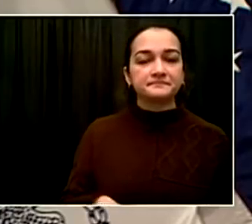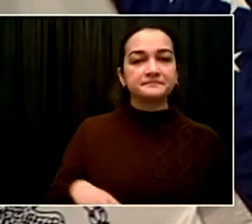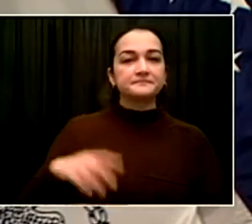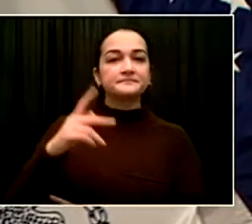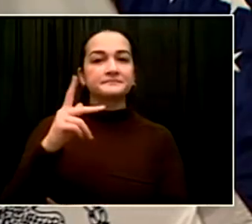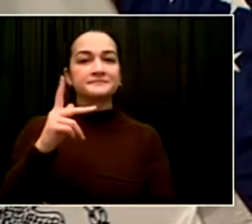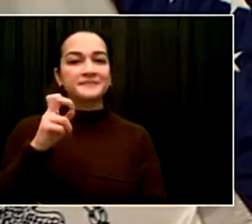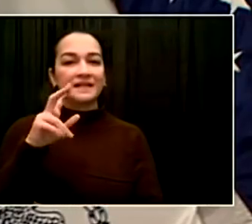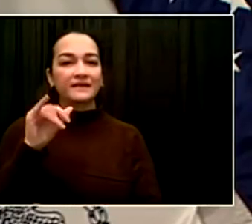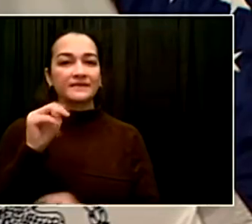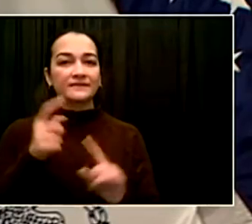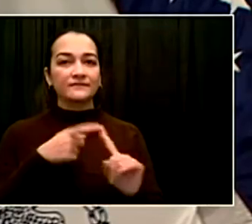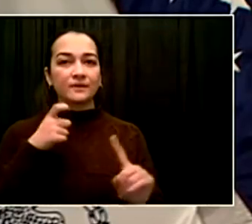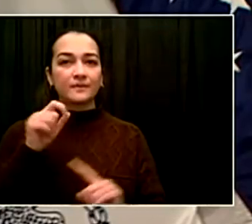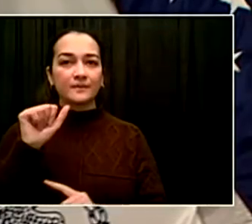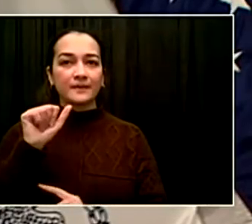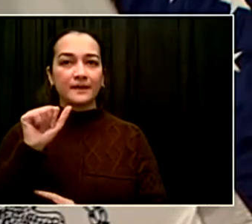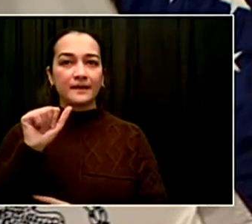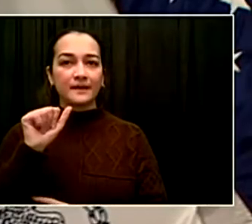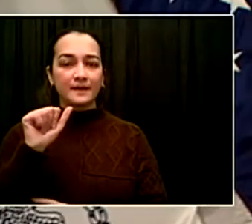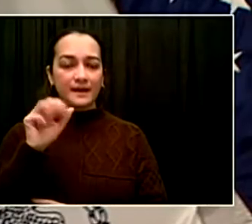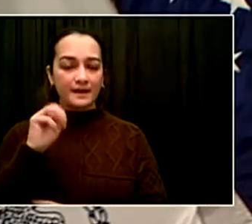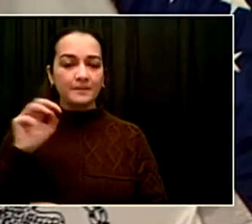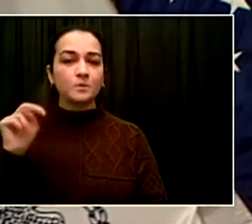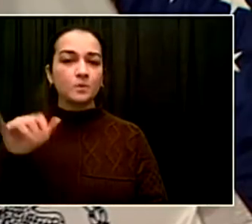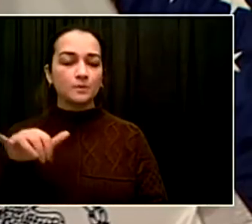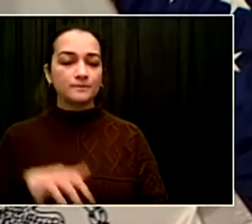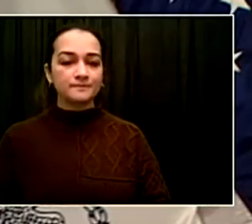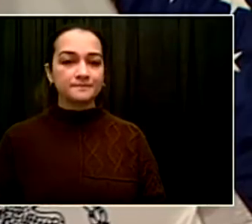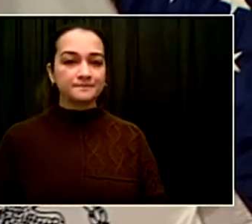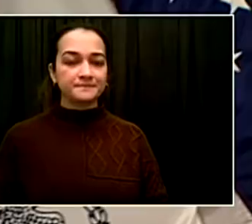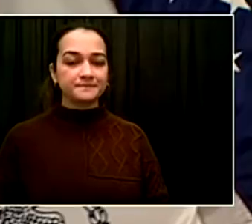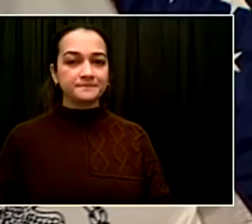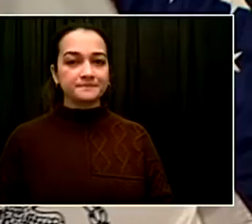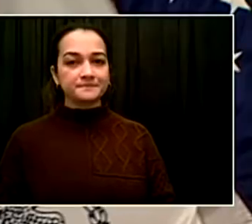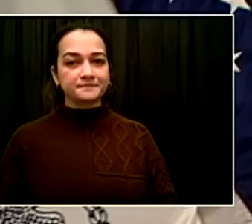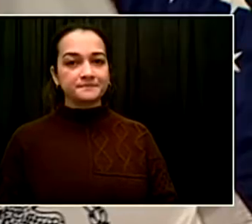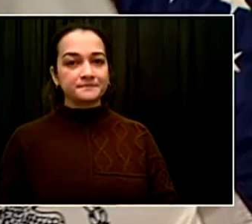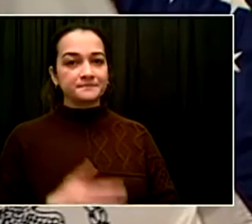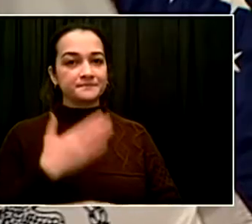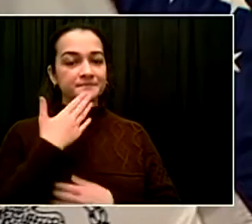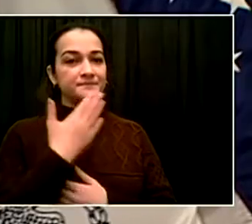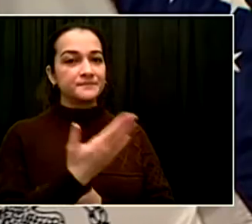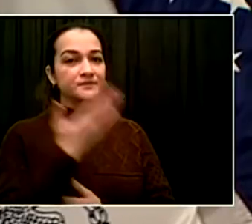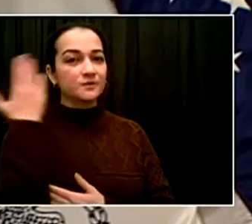HEY, MAYOR. HOW ARE YOU TODAY? GOOD, MOW HAVE YOU BEEN?